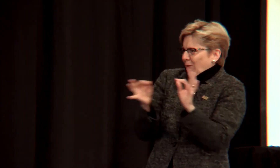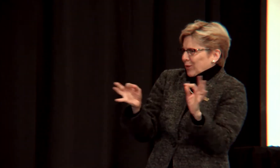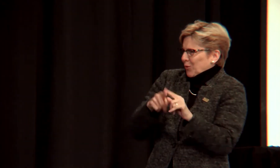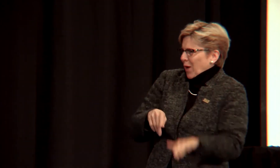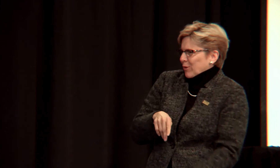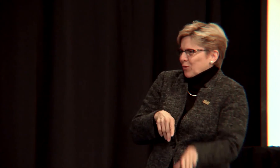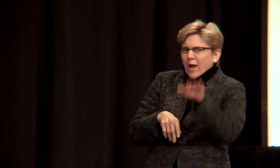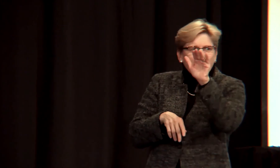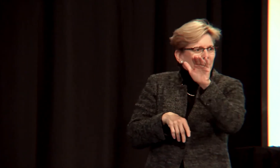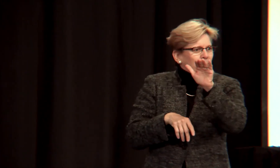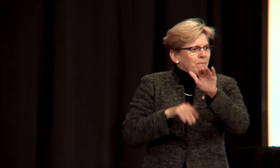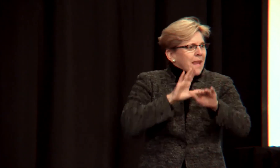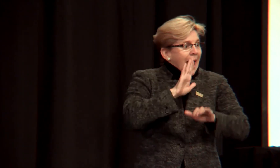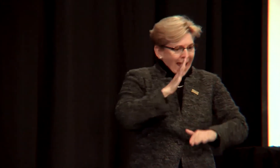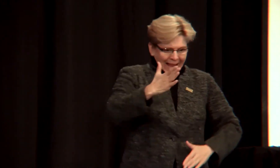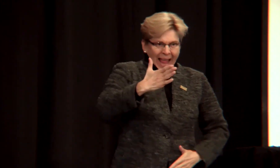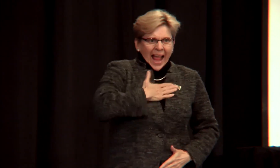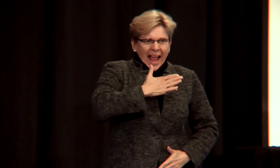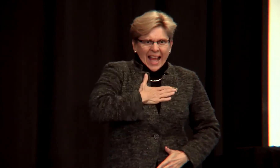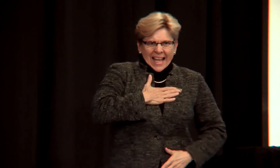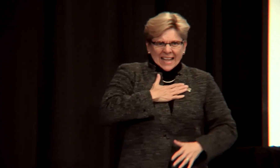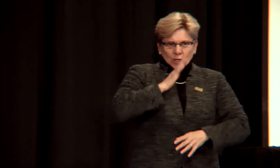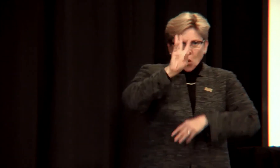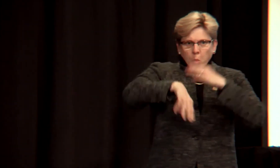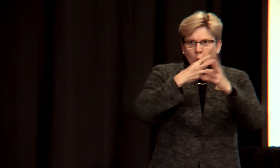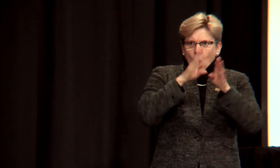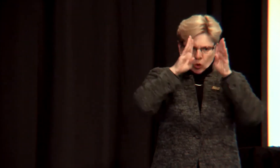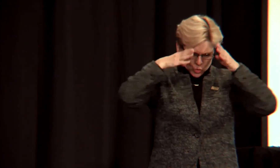deaf parents and he knew how to sign from a young age, his world was still